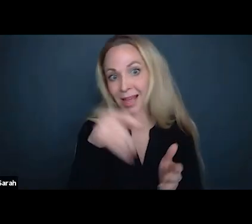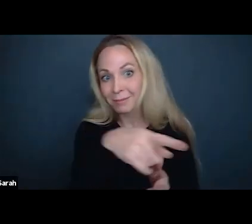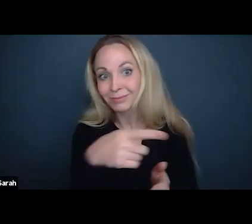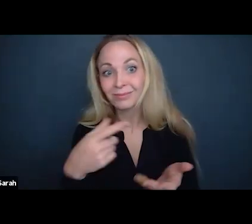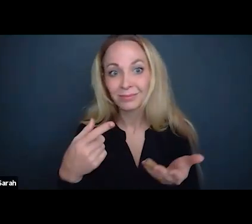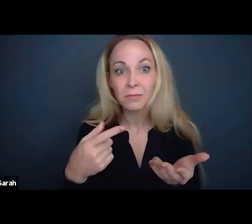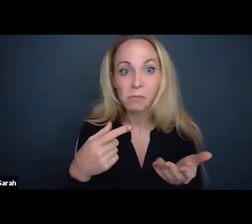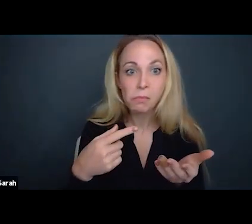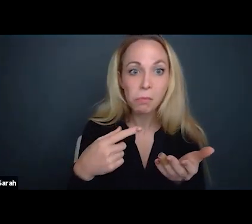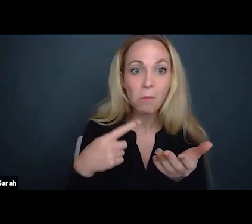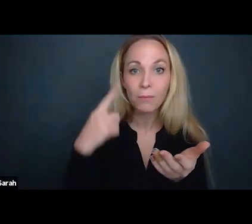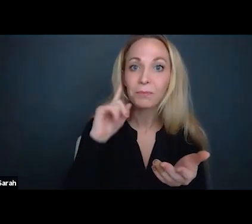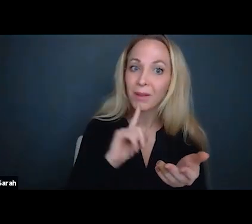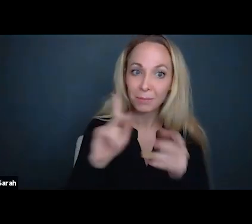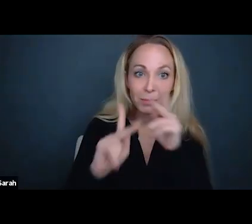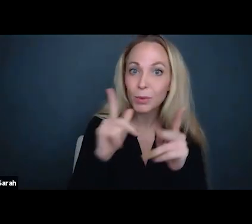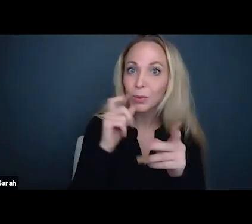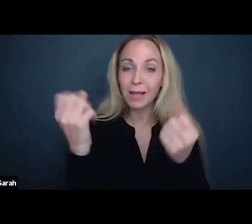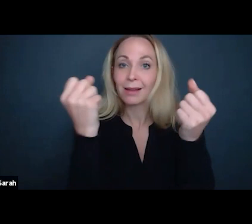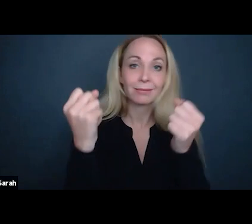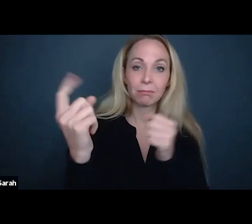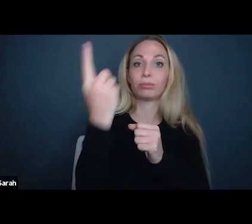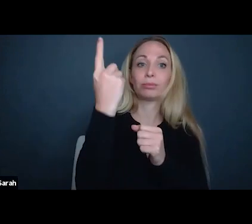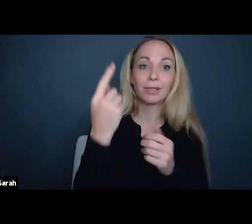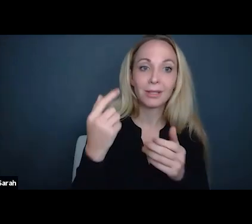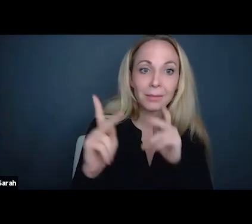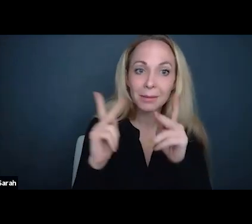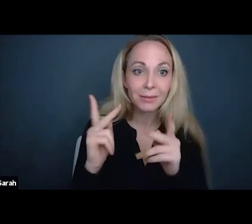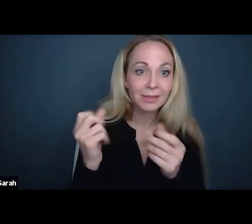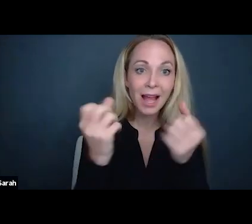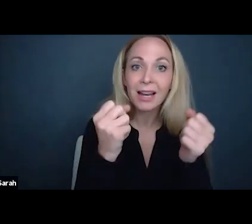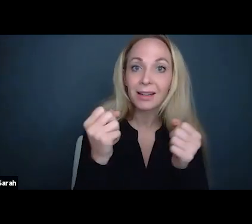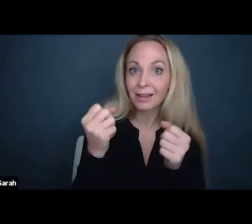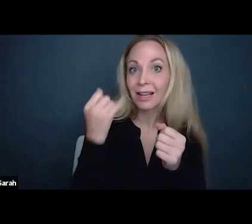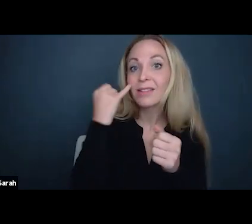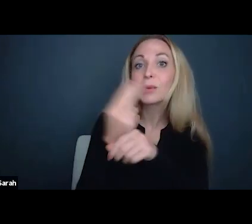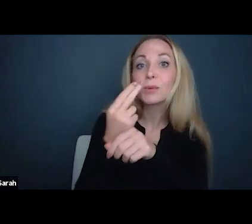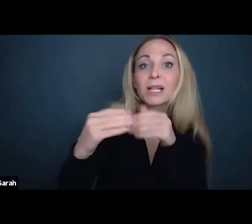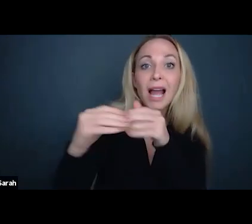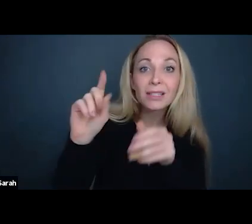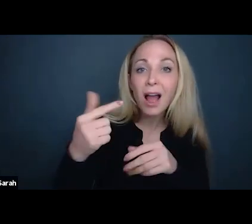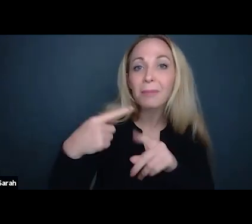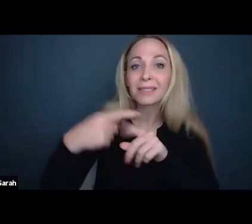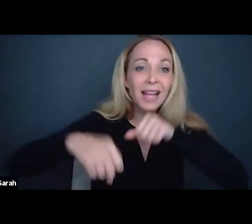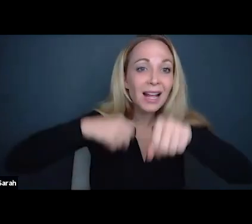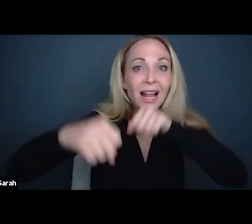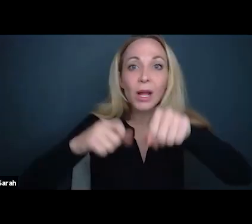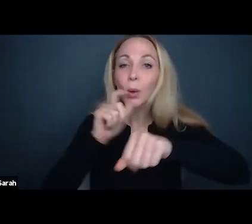hazards for deaf folks signing, blind folks using canes or guide dogs, and even cyclists whipping around a corner.